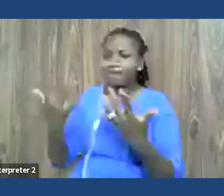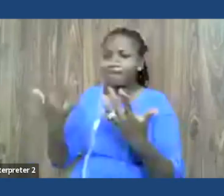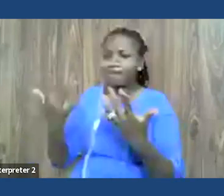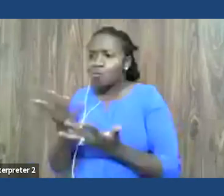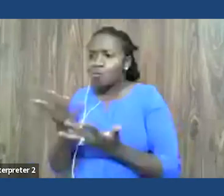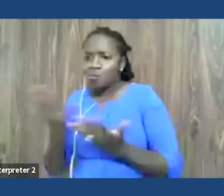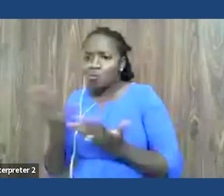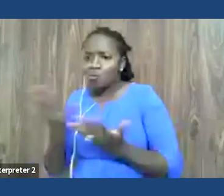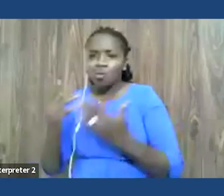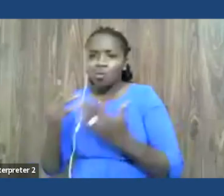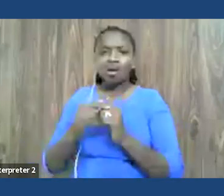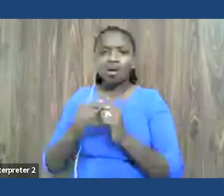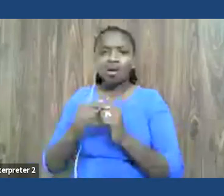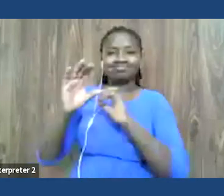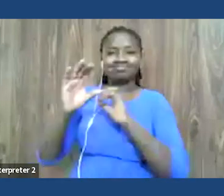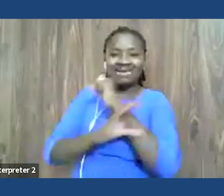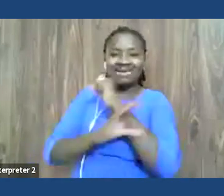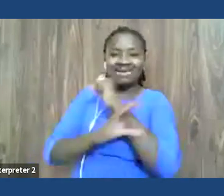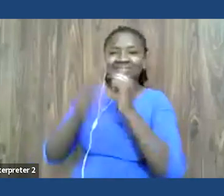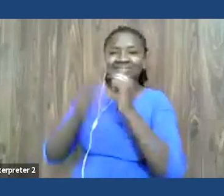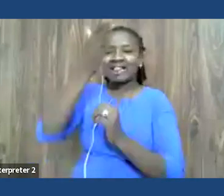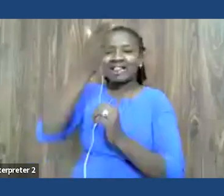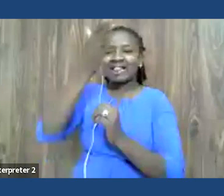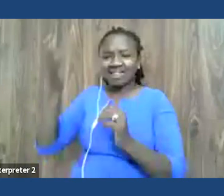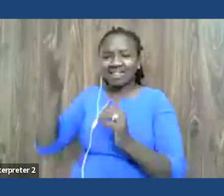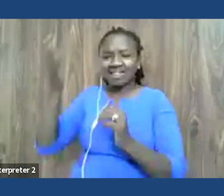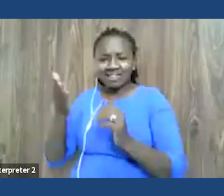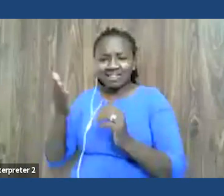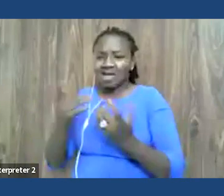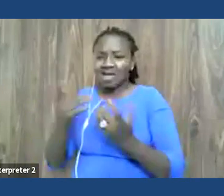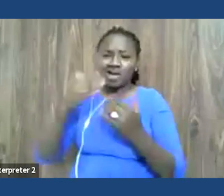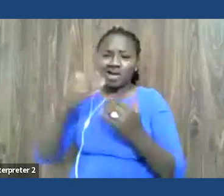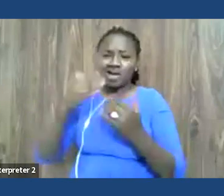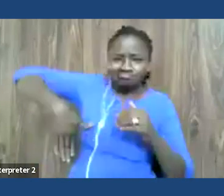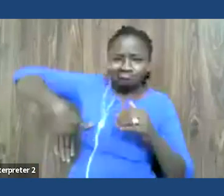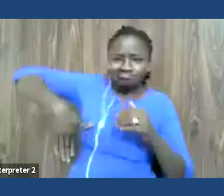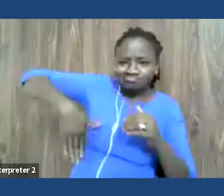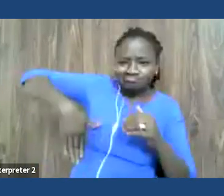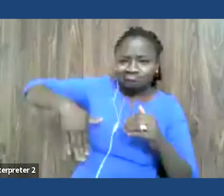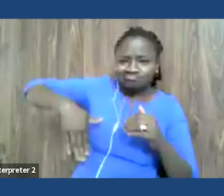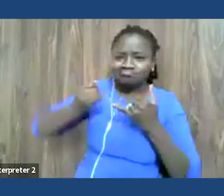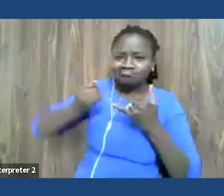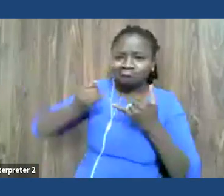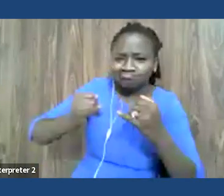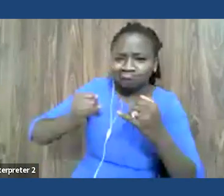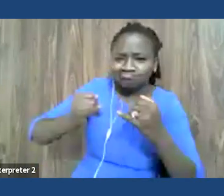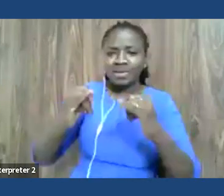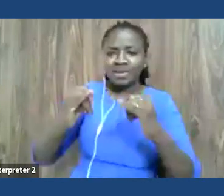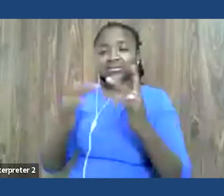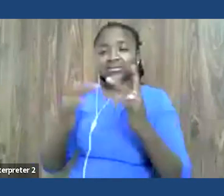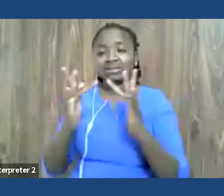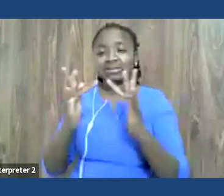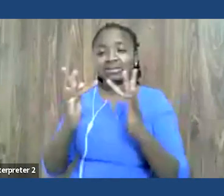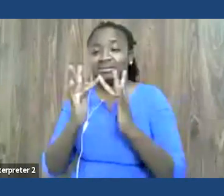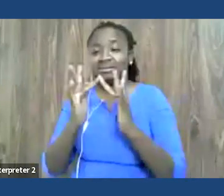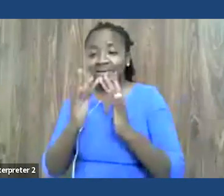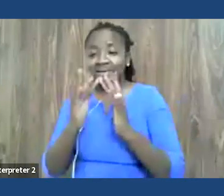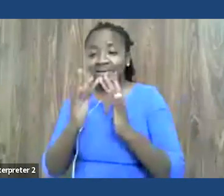being leap frogged and implemented in other countries in amazing ways and very impactful ways.